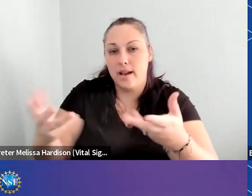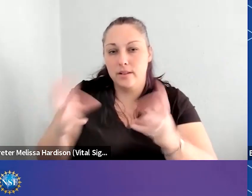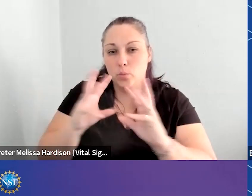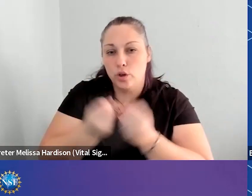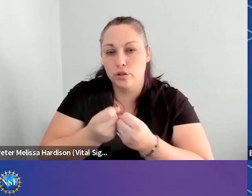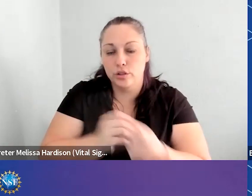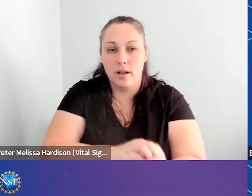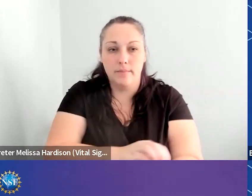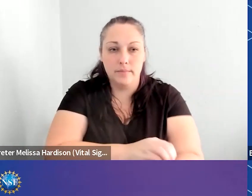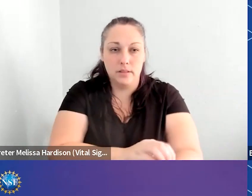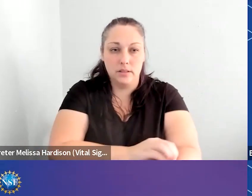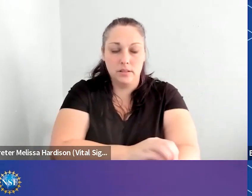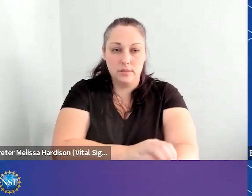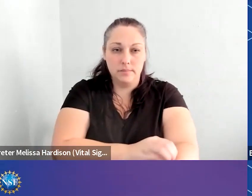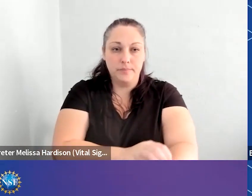Beth Strausser: Okay, great. That's helpful information.